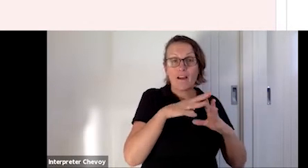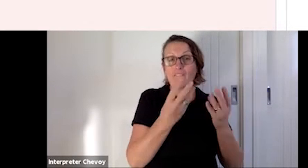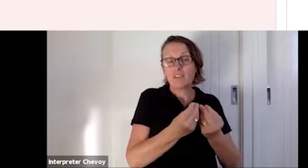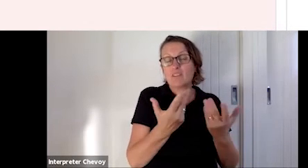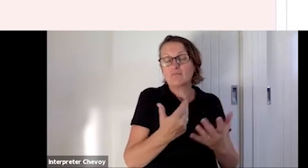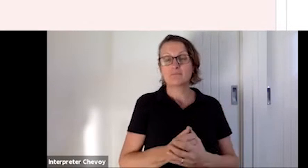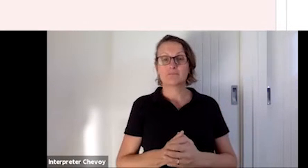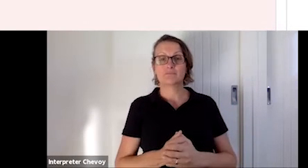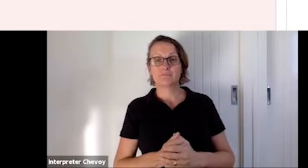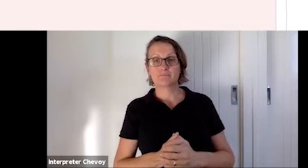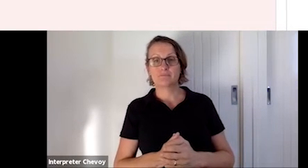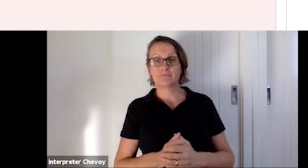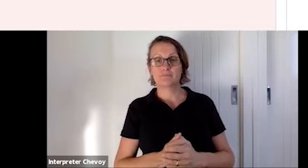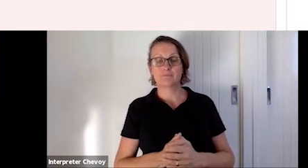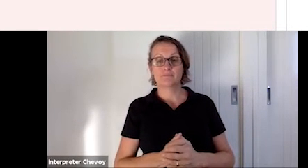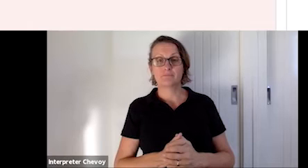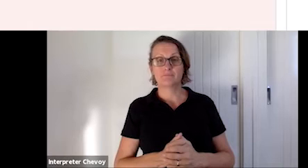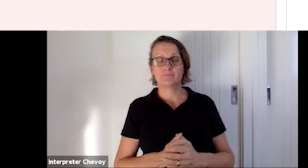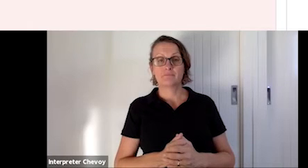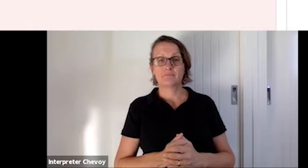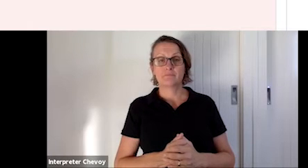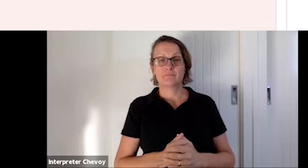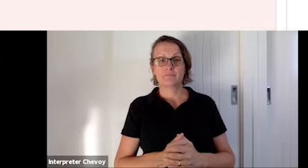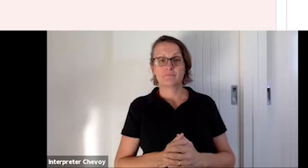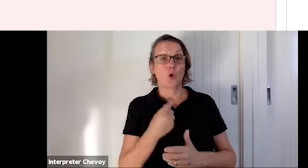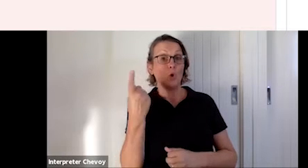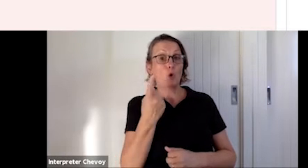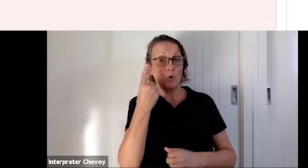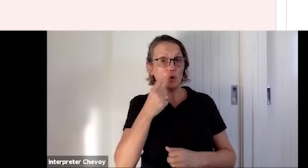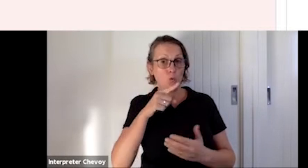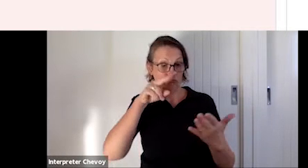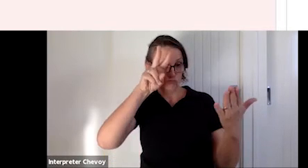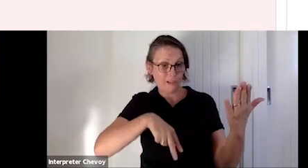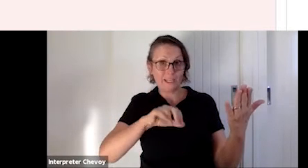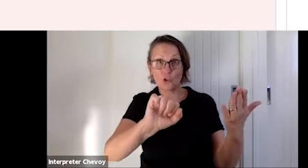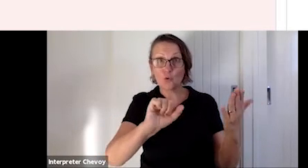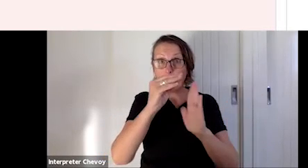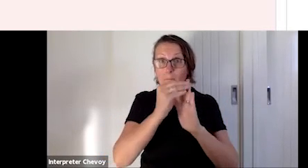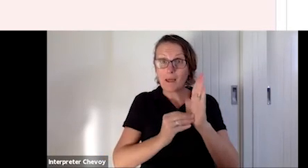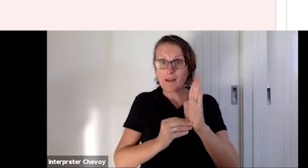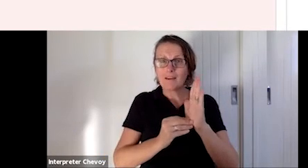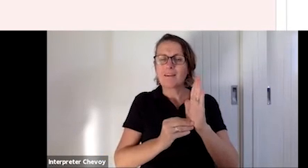And assessors find it really great if you are paying artists as well. So make